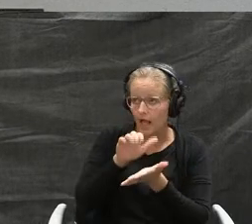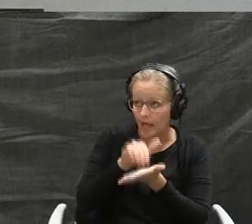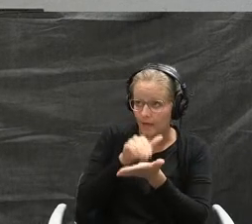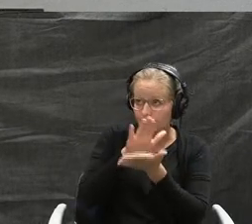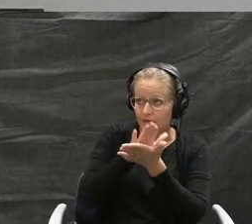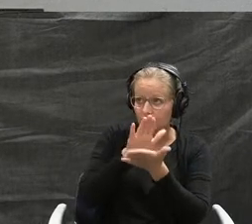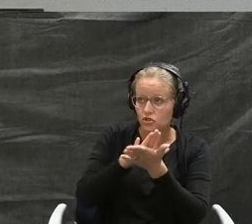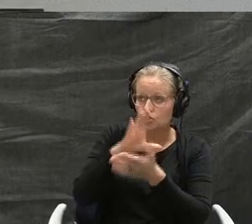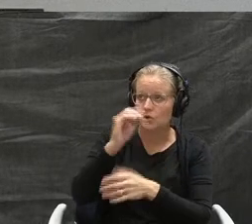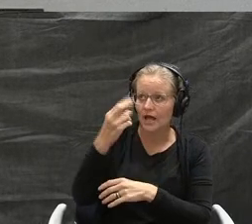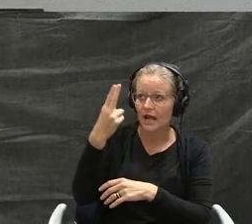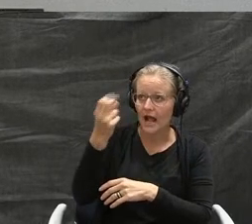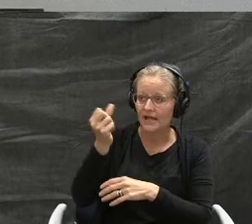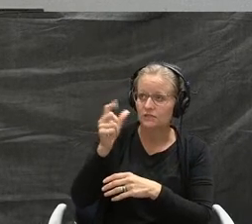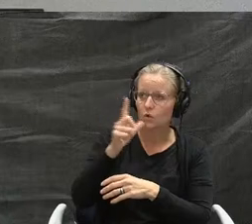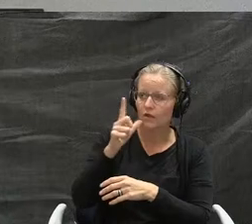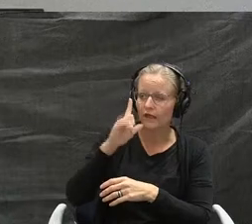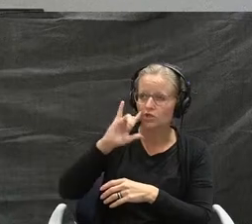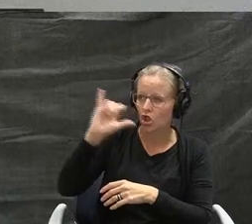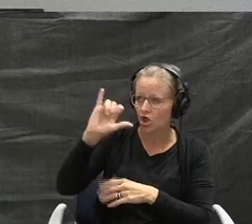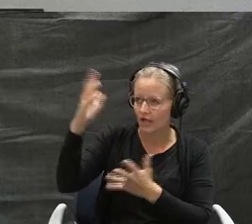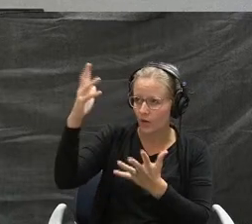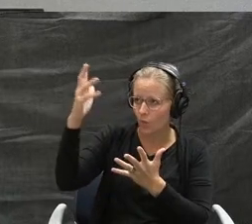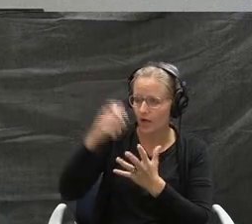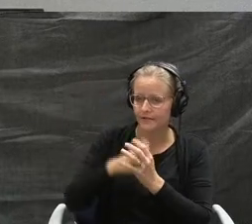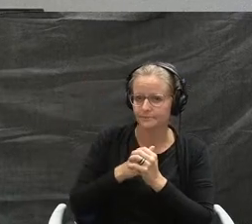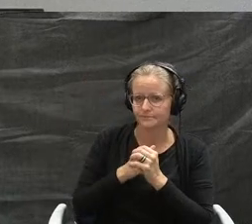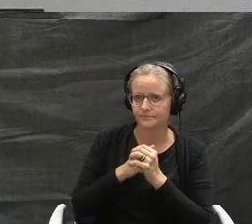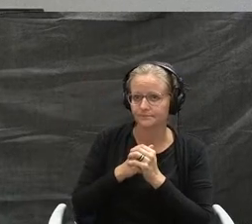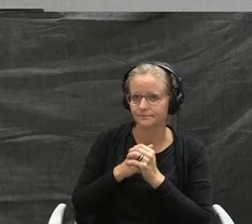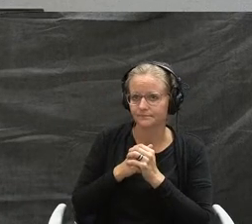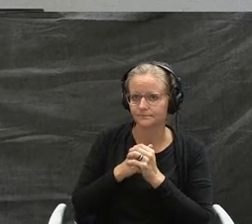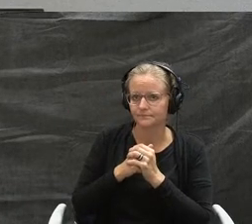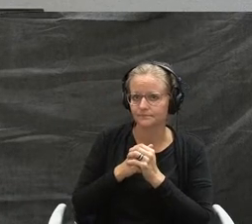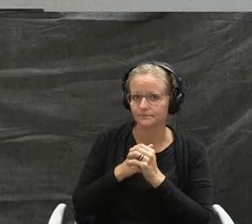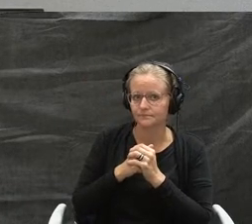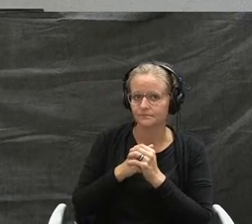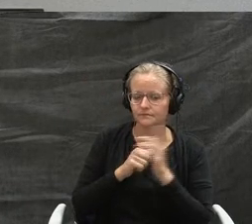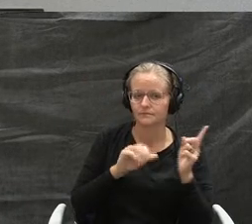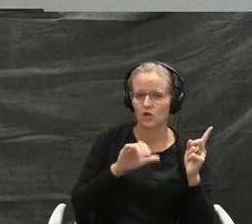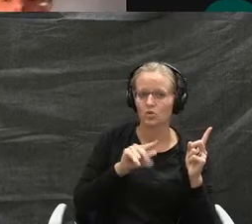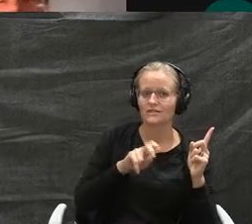What? There was the social distancing, of course, but I'm